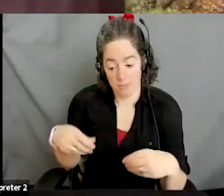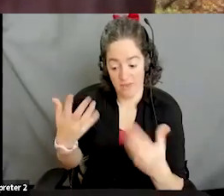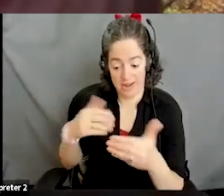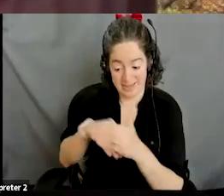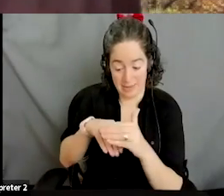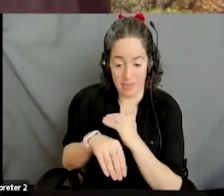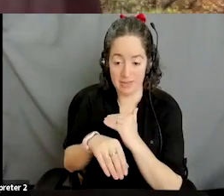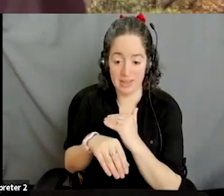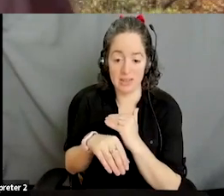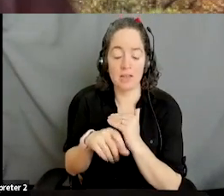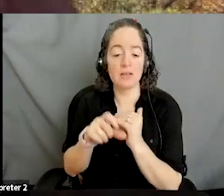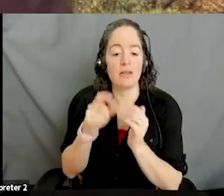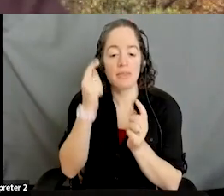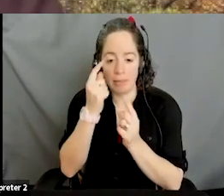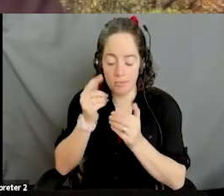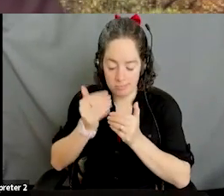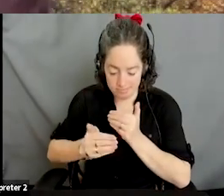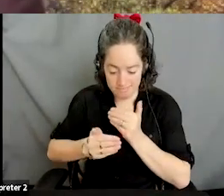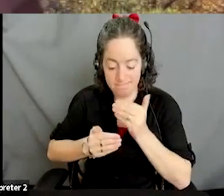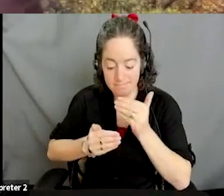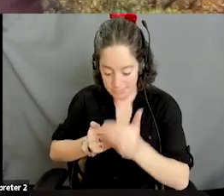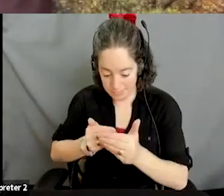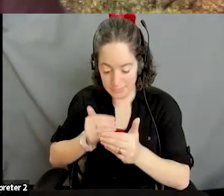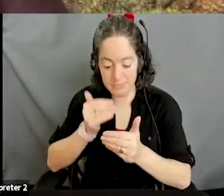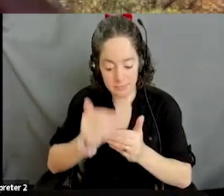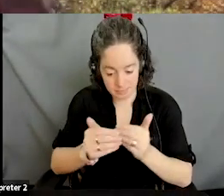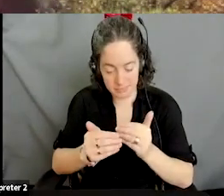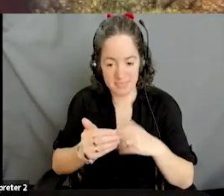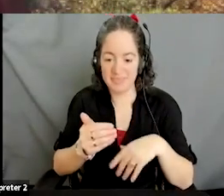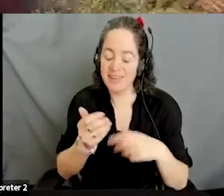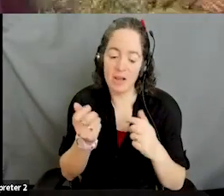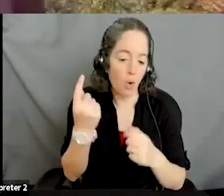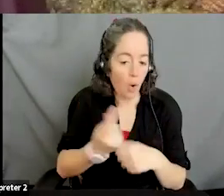It's not something that you attain, put it in the books, and walk away from.